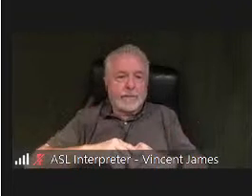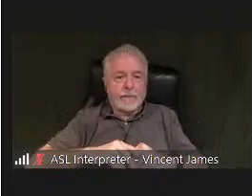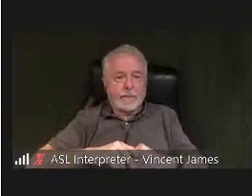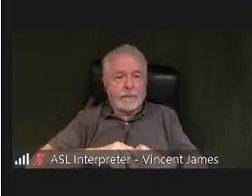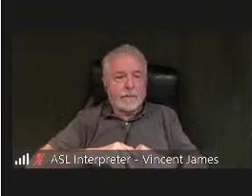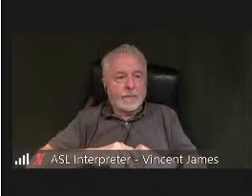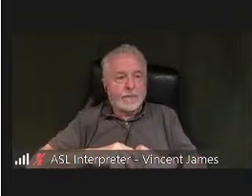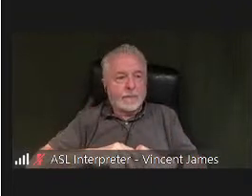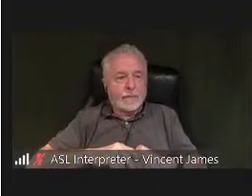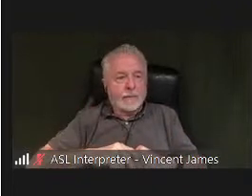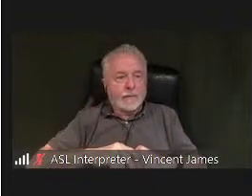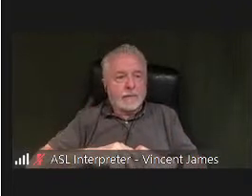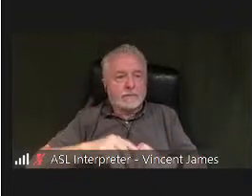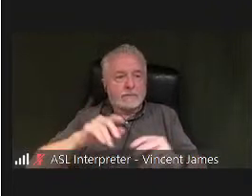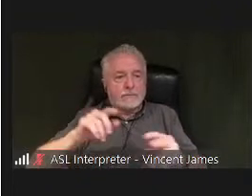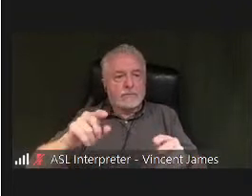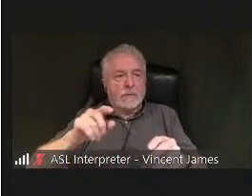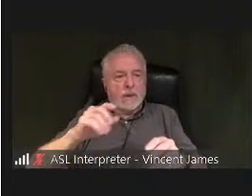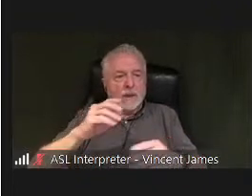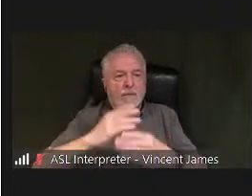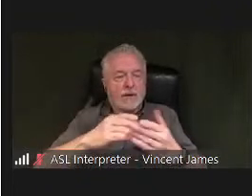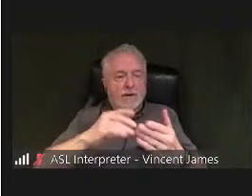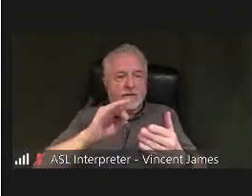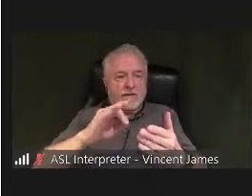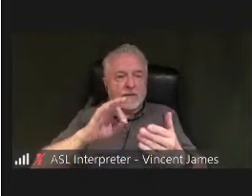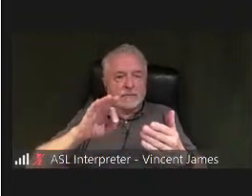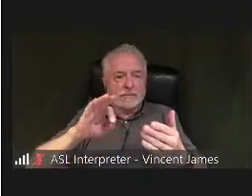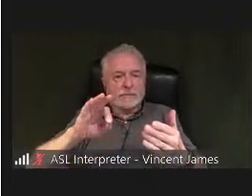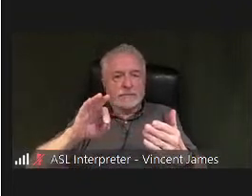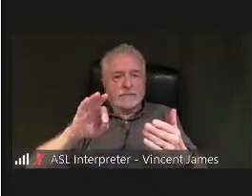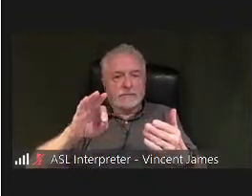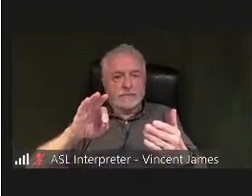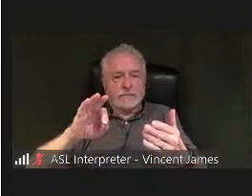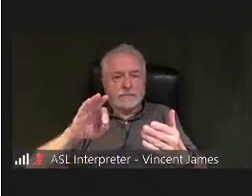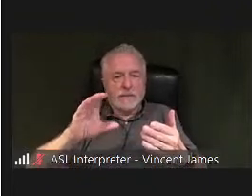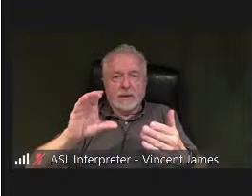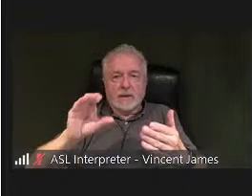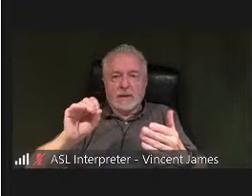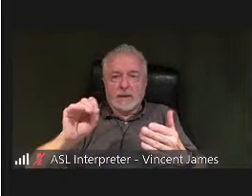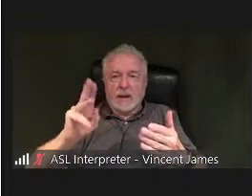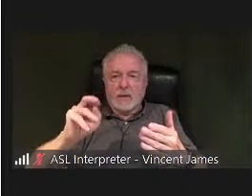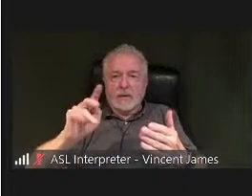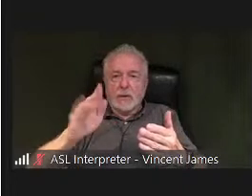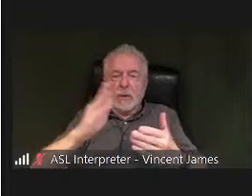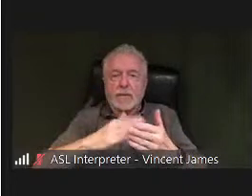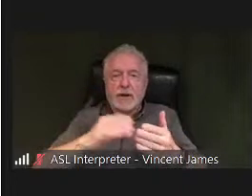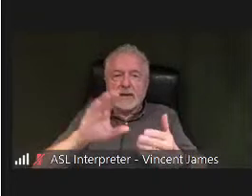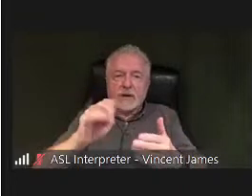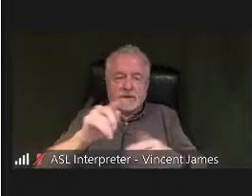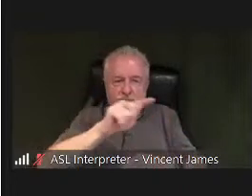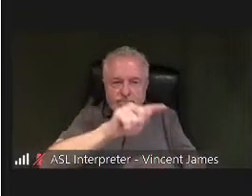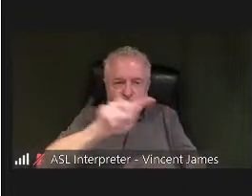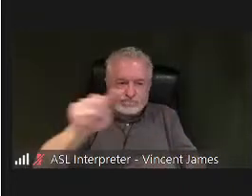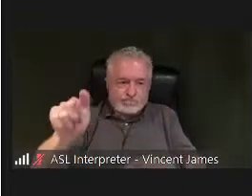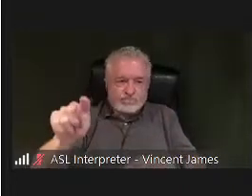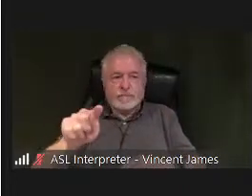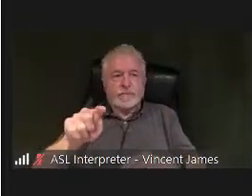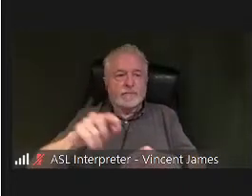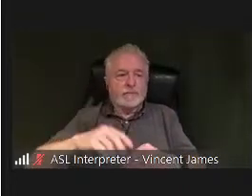A quality what sector, suburban county, what parts of the county?